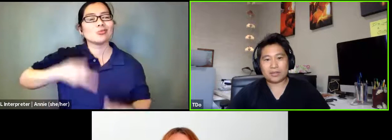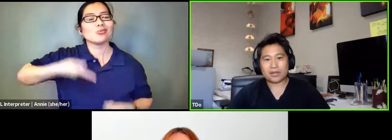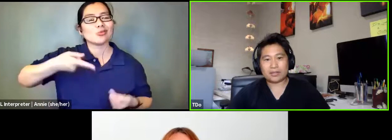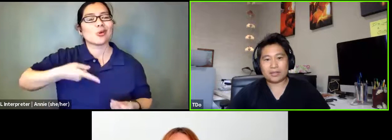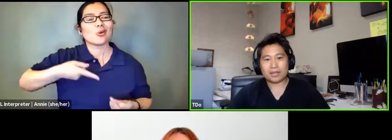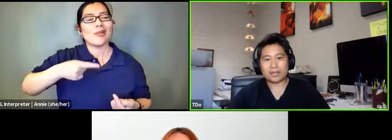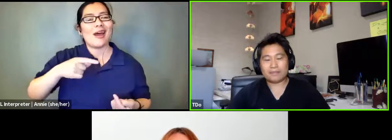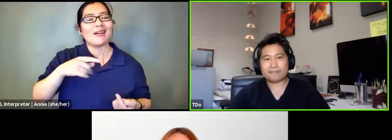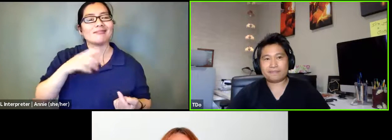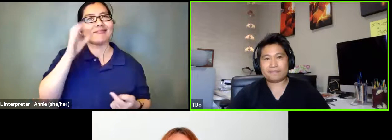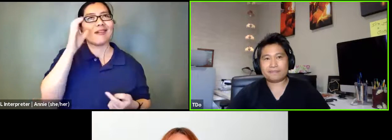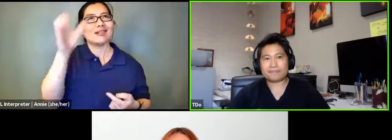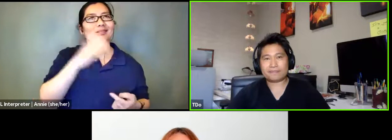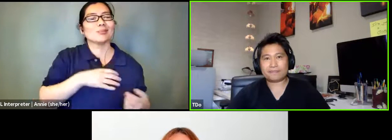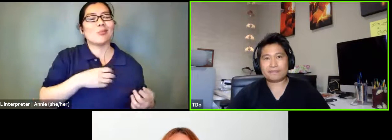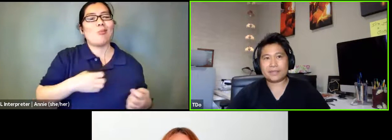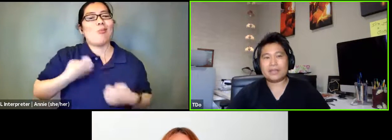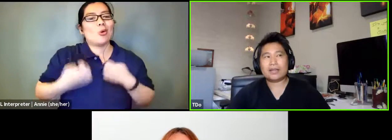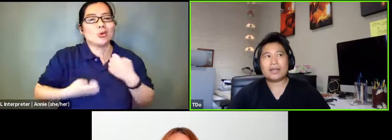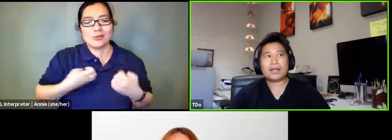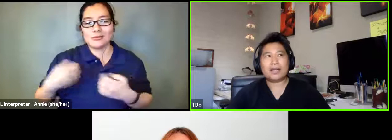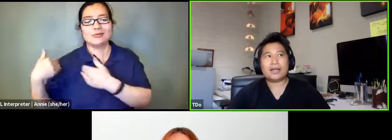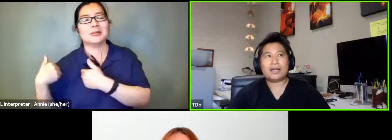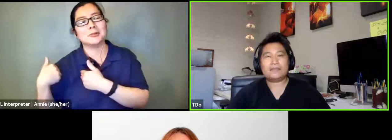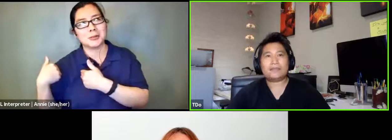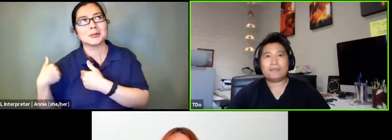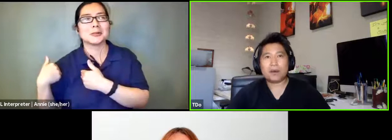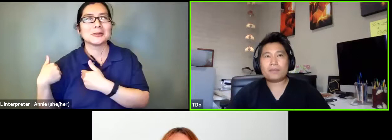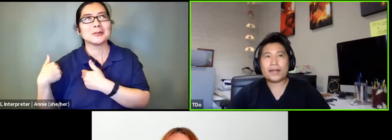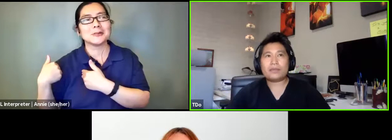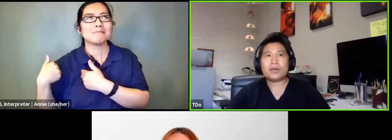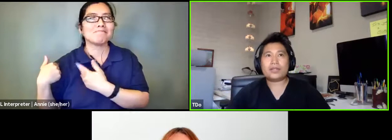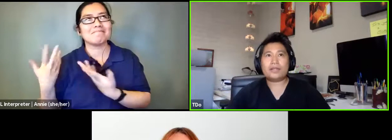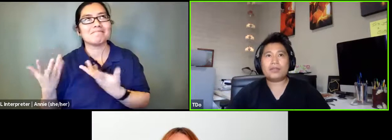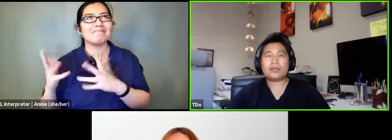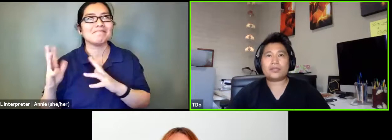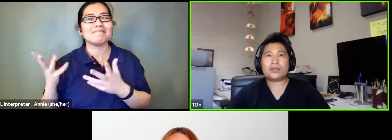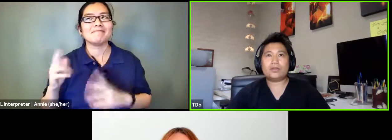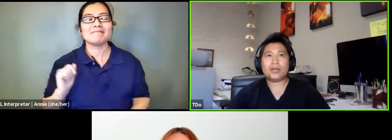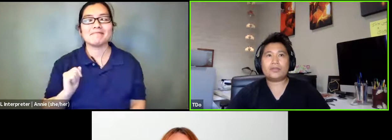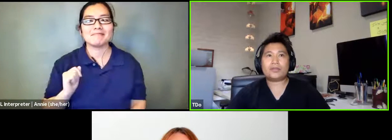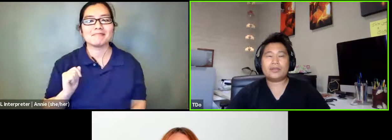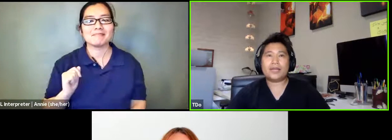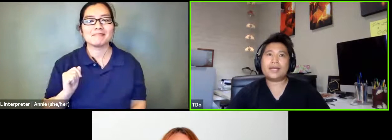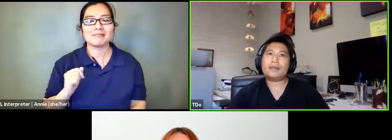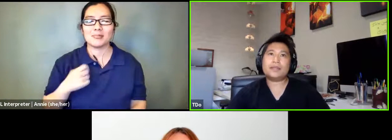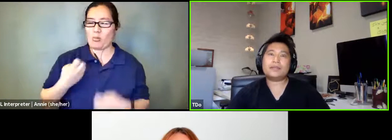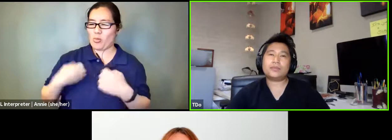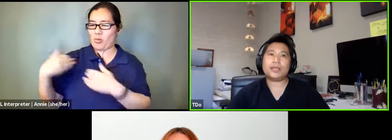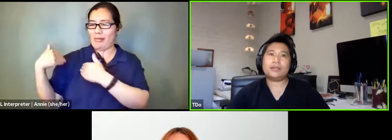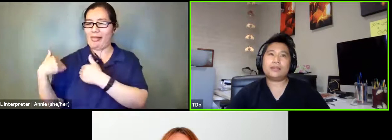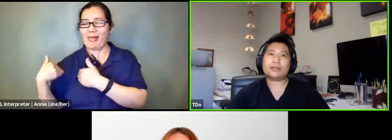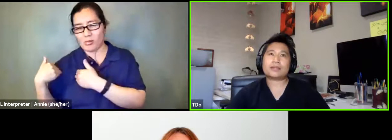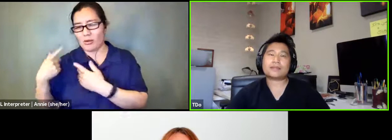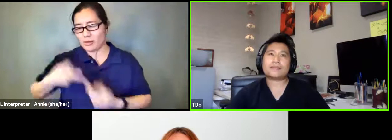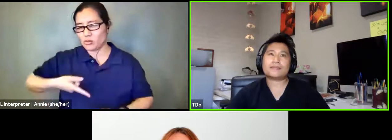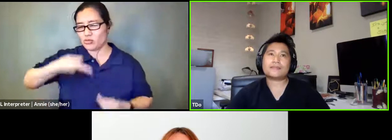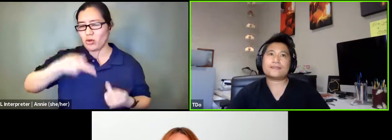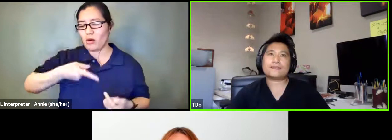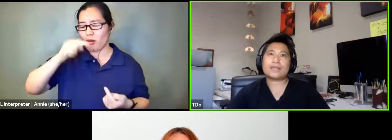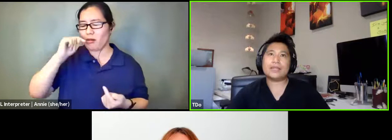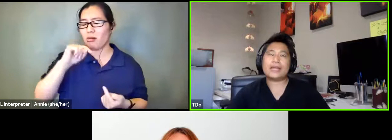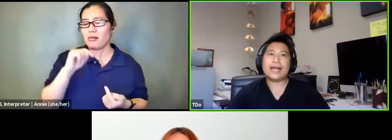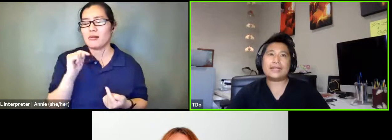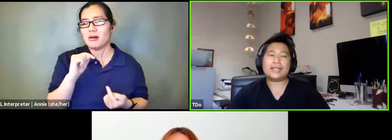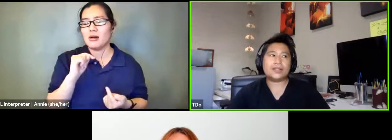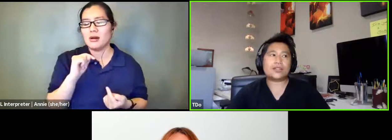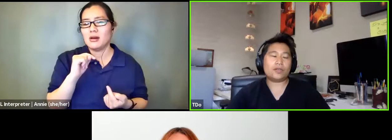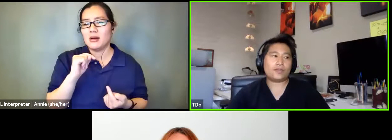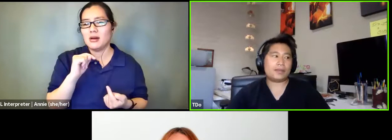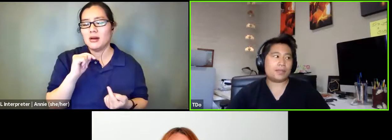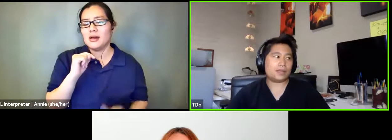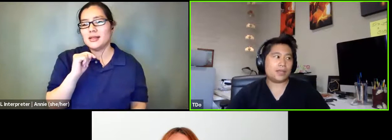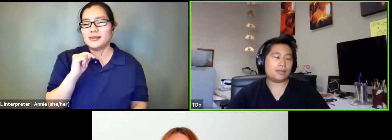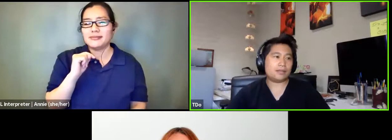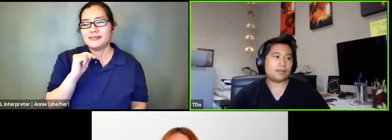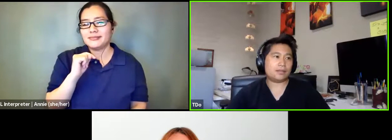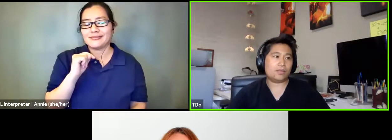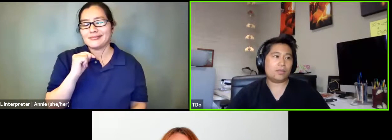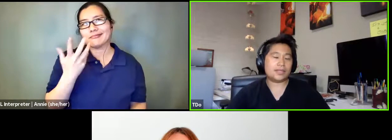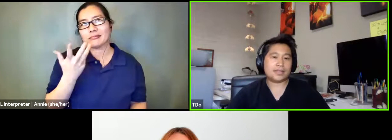labor. My emotional labor struggle comes like between - it is an internal fight between what is